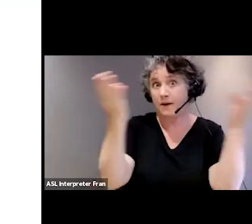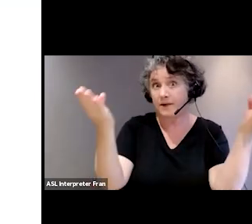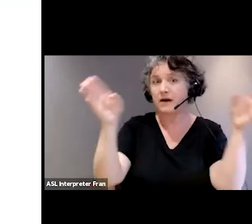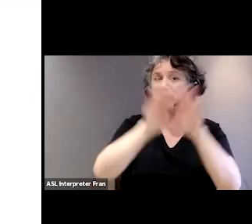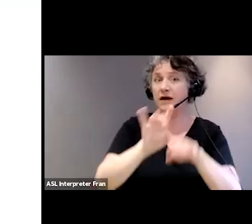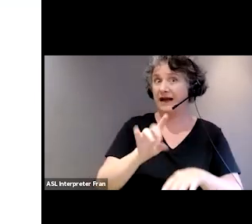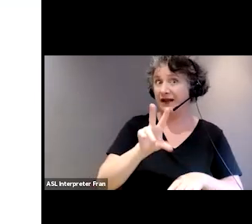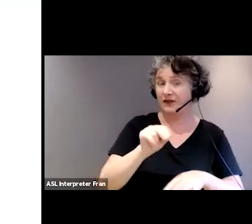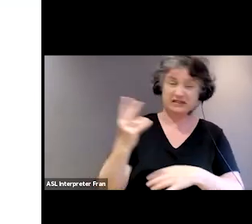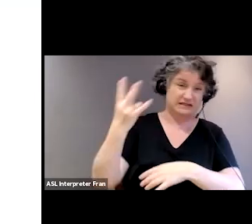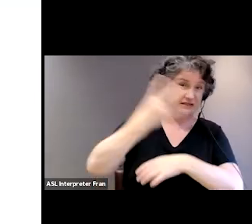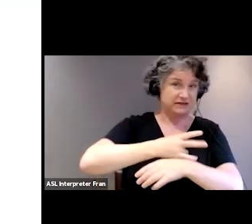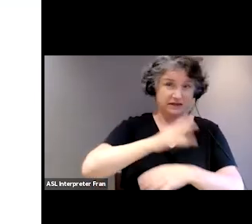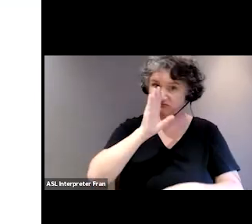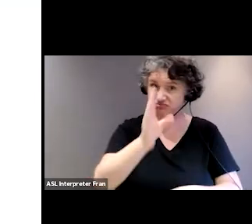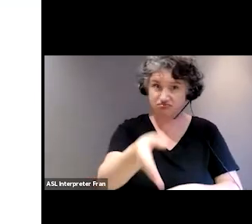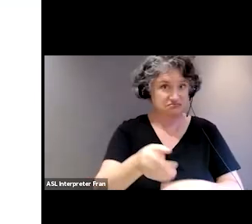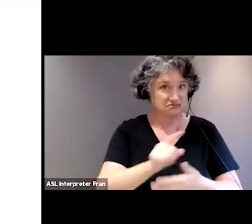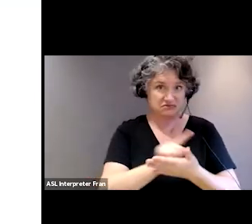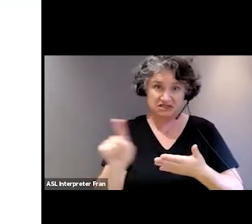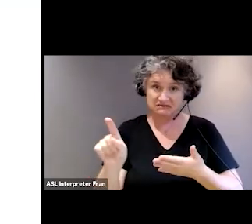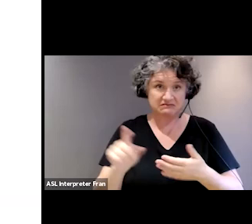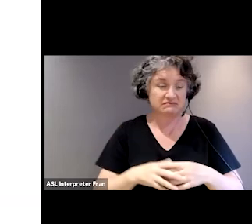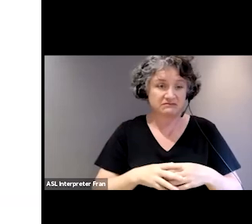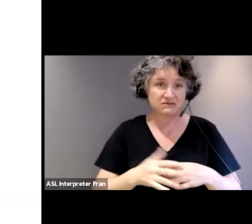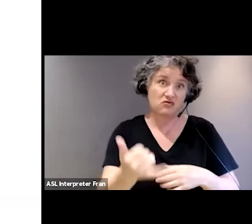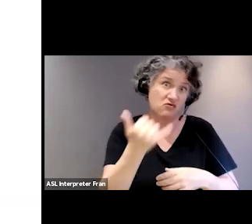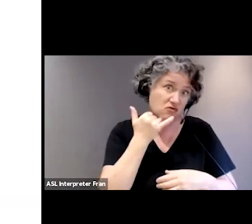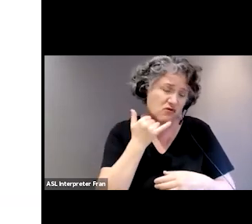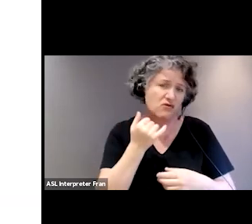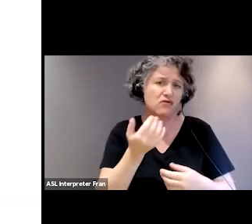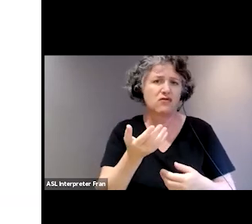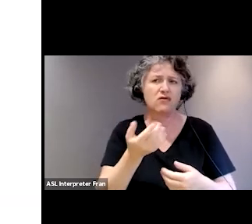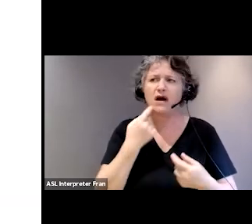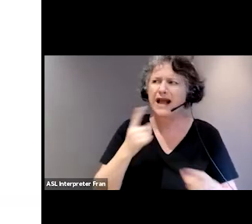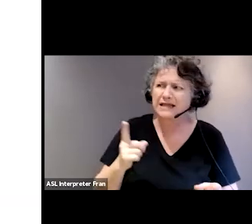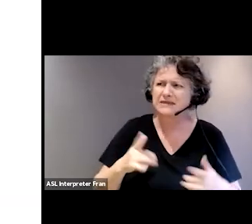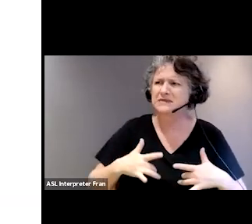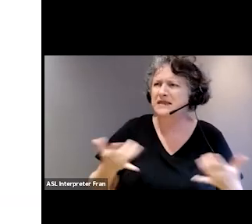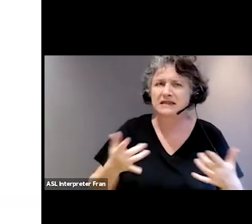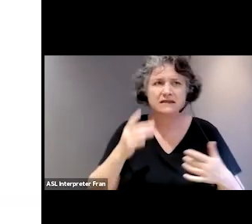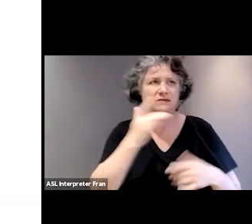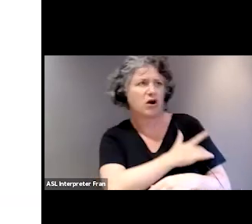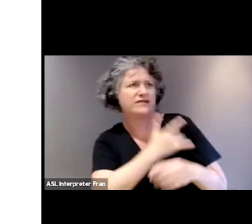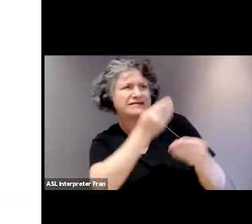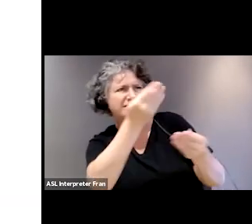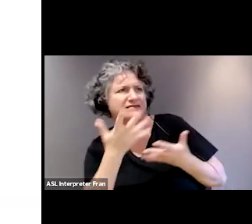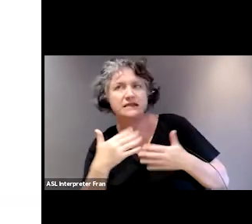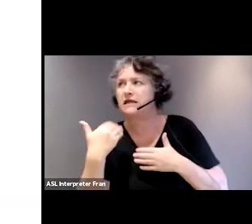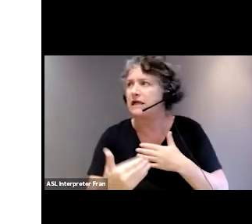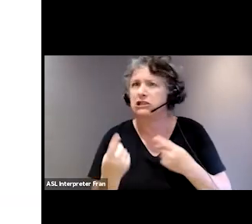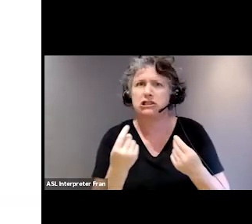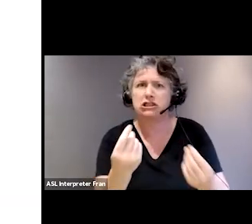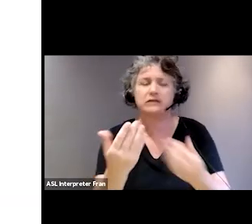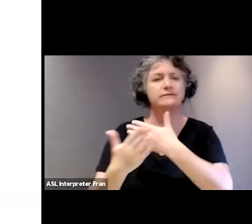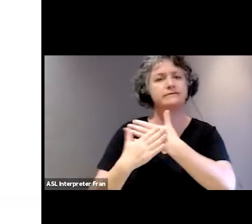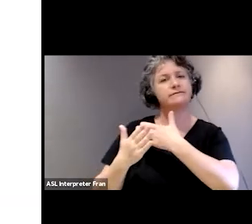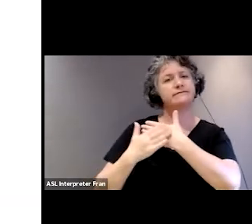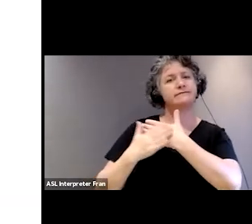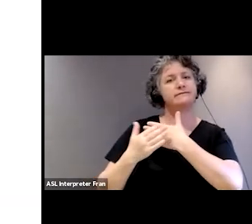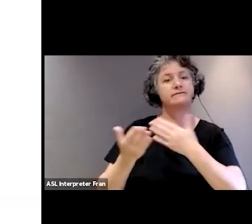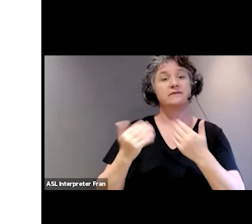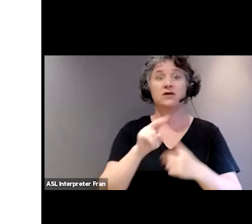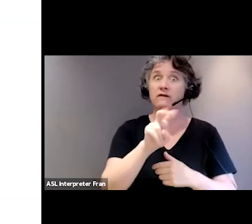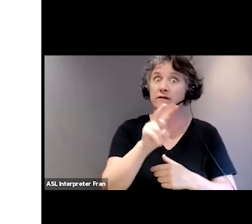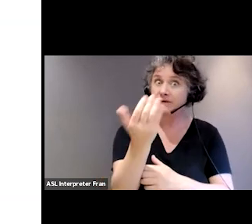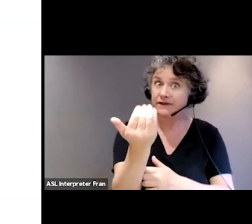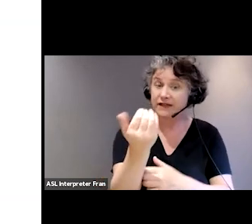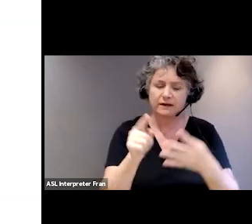And